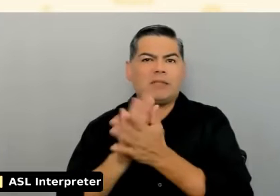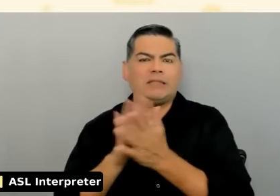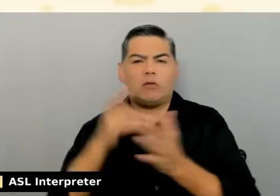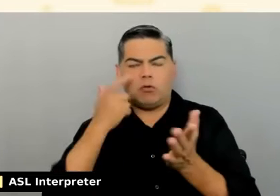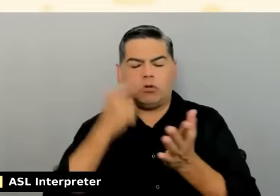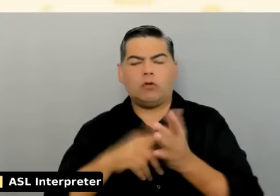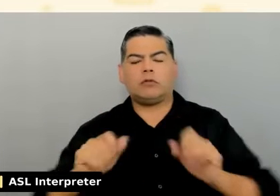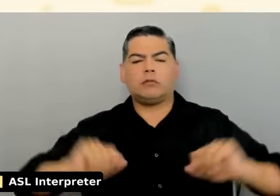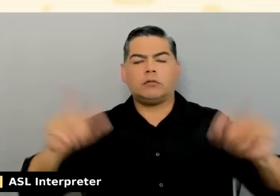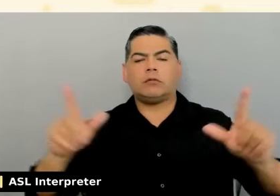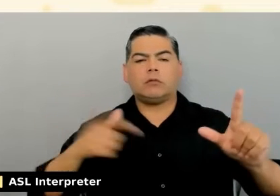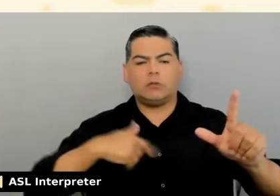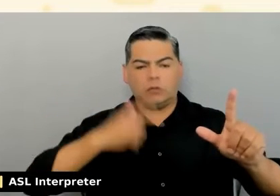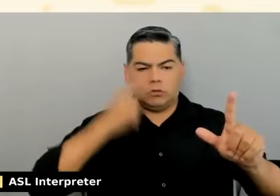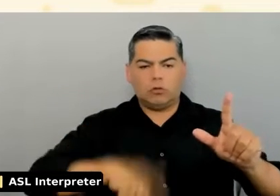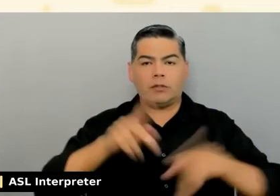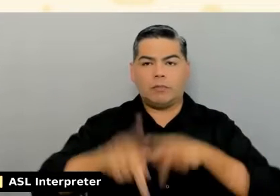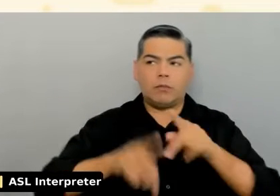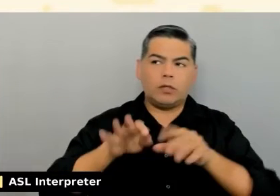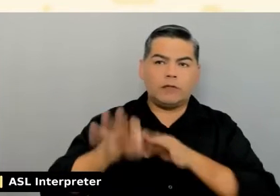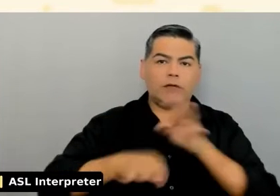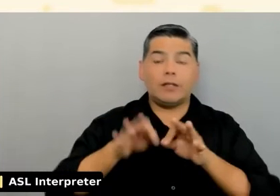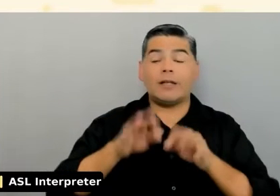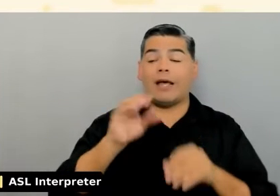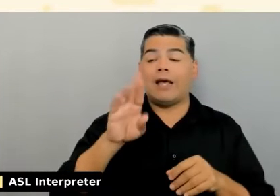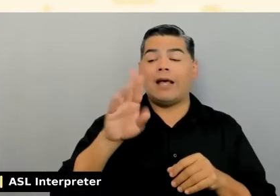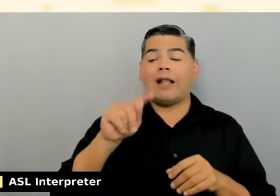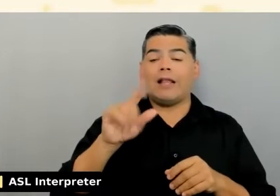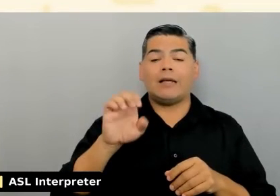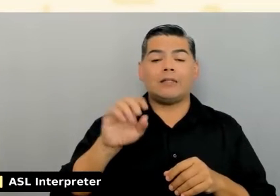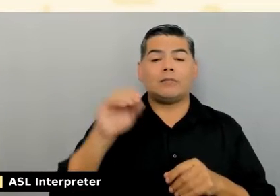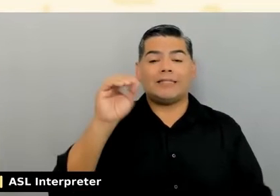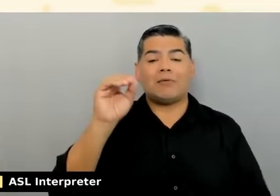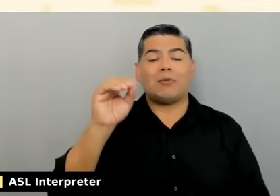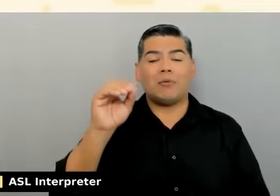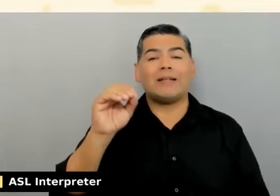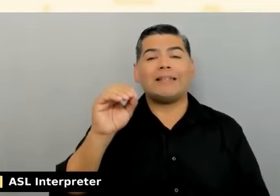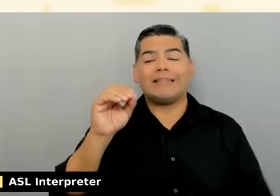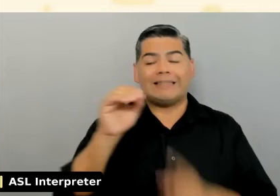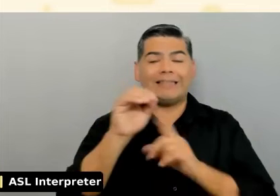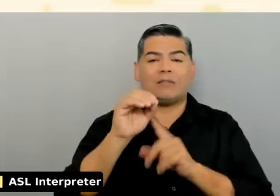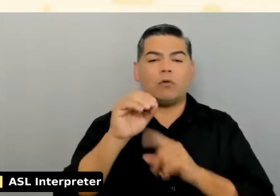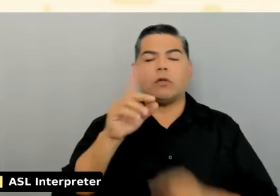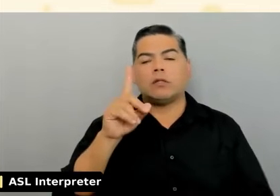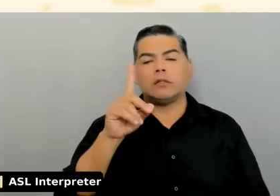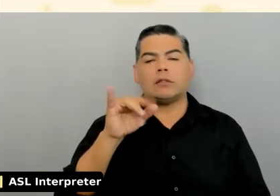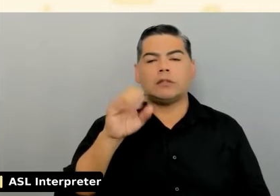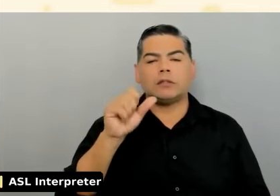would define their outline to be zero. This will disable the default browser focus